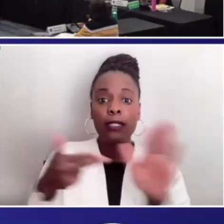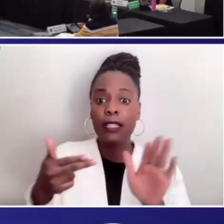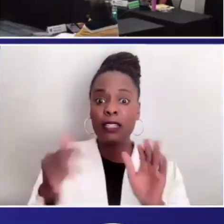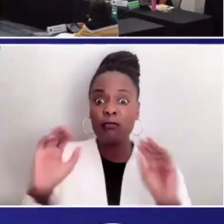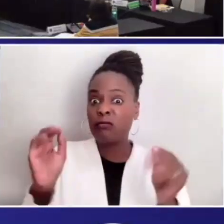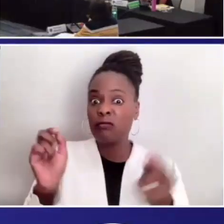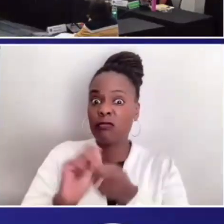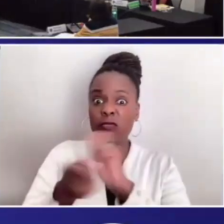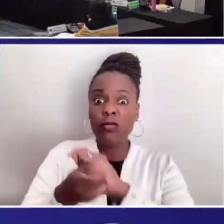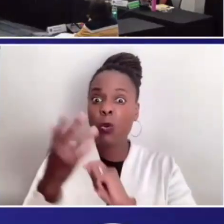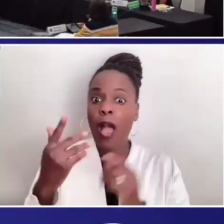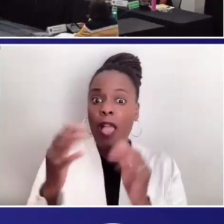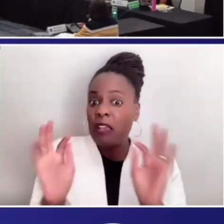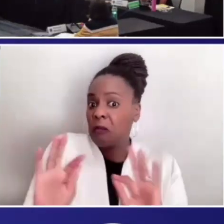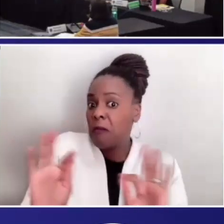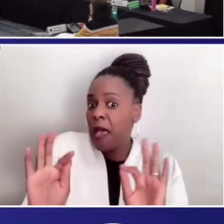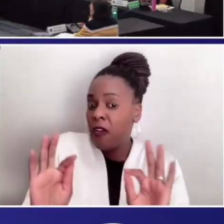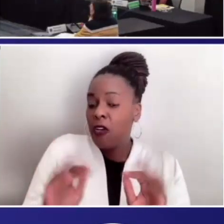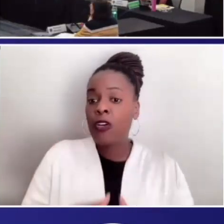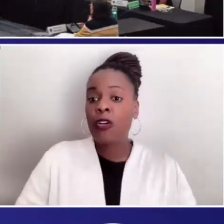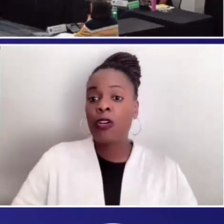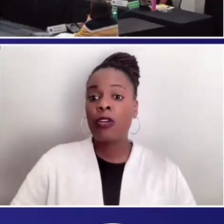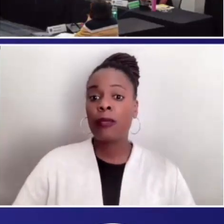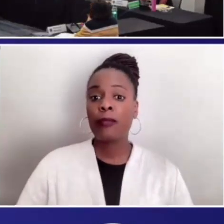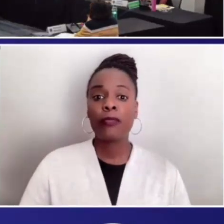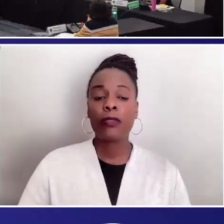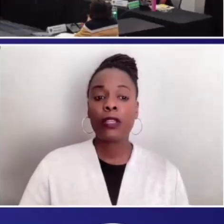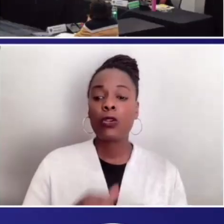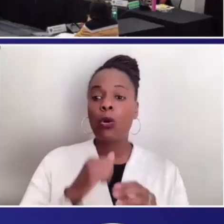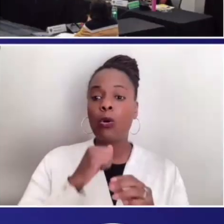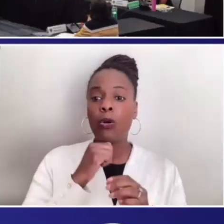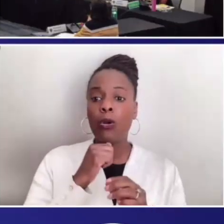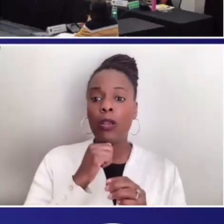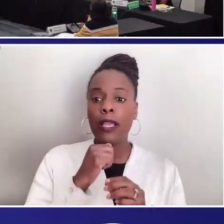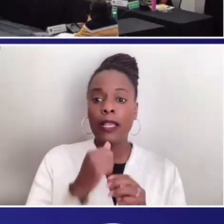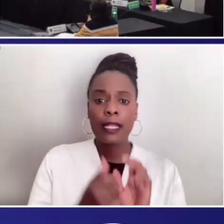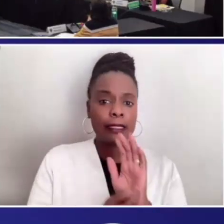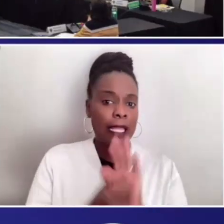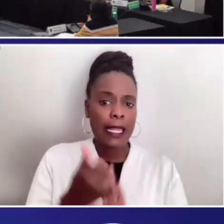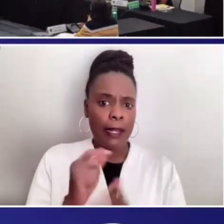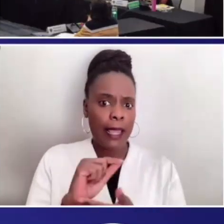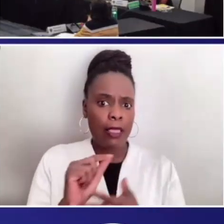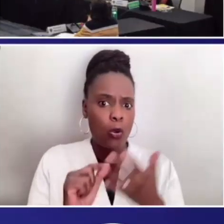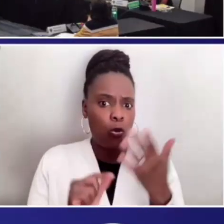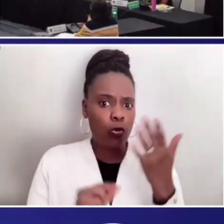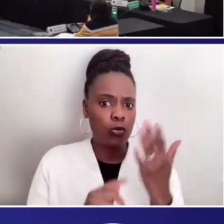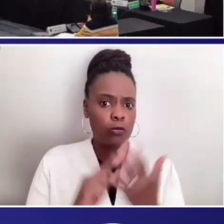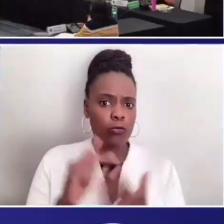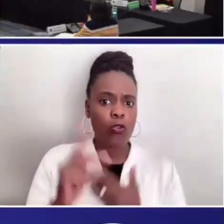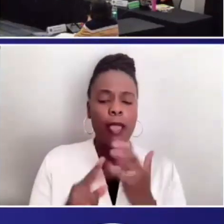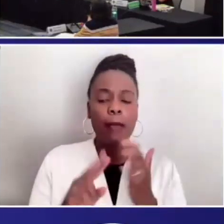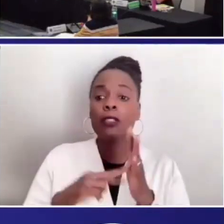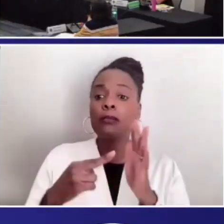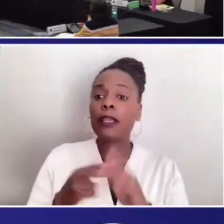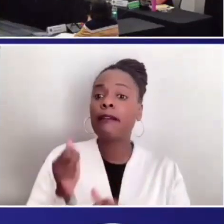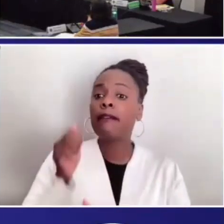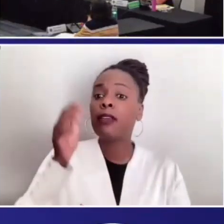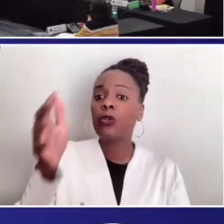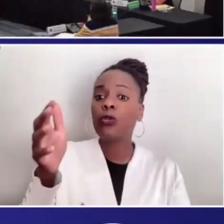that time. This doesn't eliminate those, correct? This just says in the future professional, not past professional